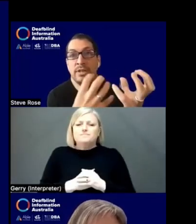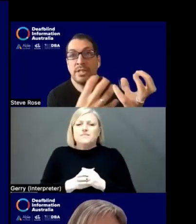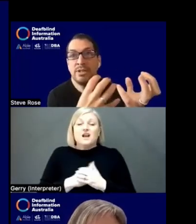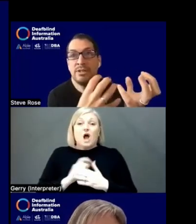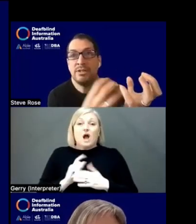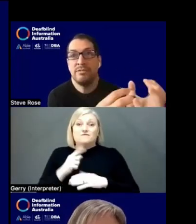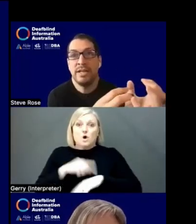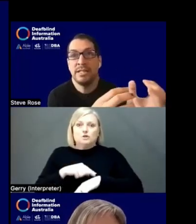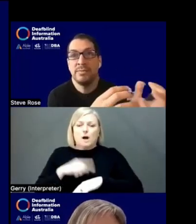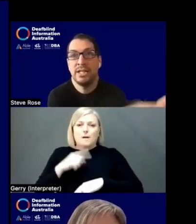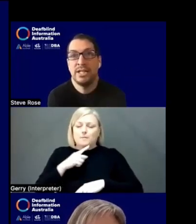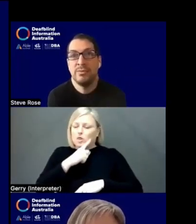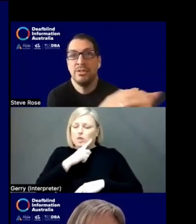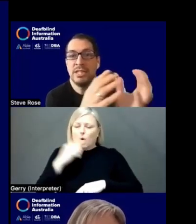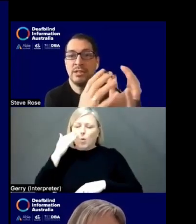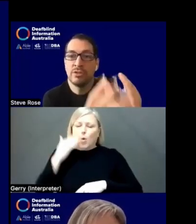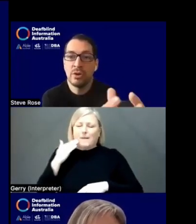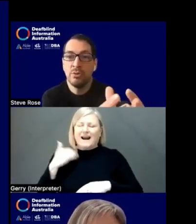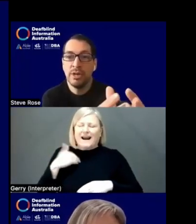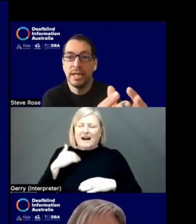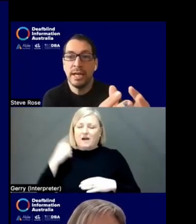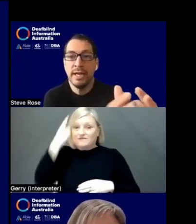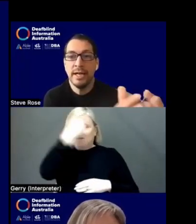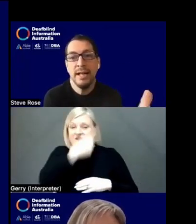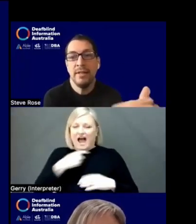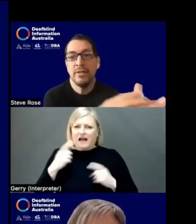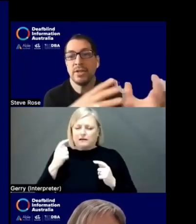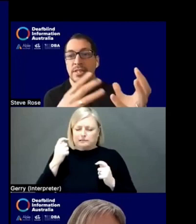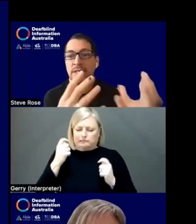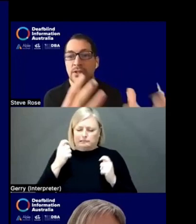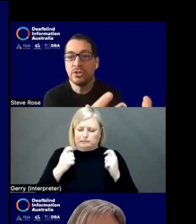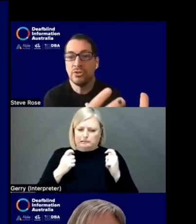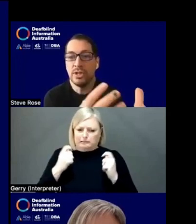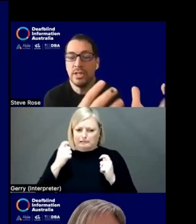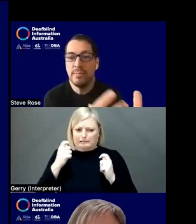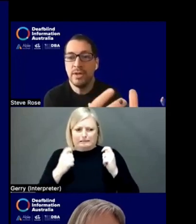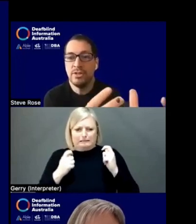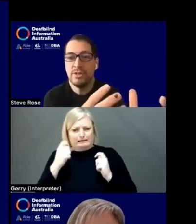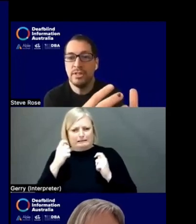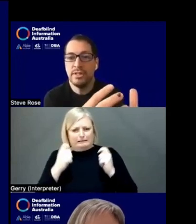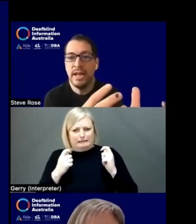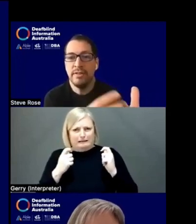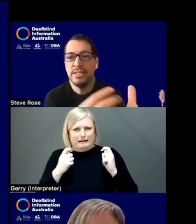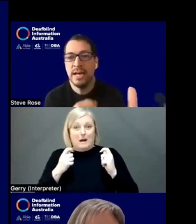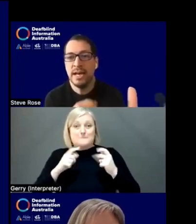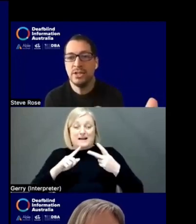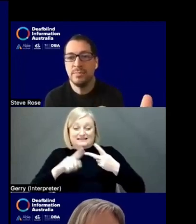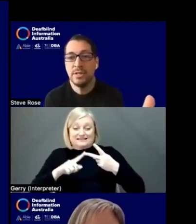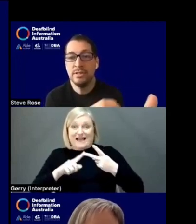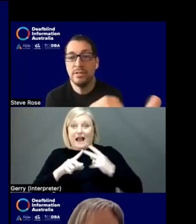worried expression on her face, but actually when you see her recalling it, you can see the joy and emotion that's there, and is that just because